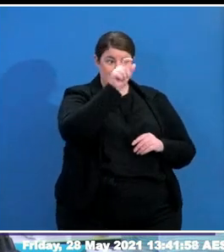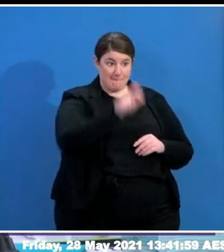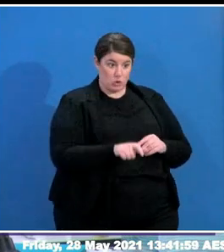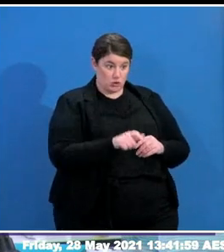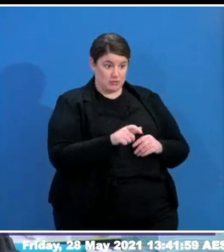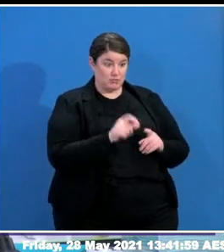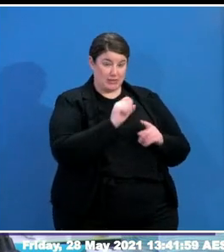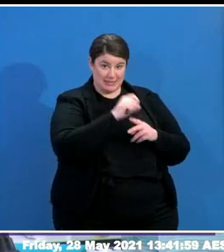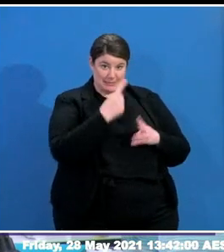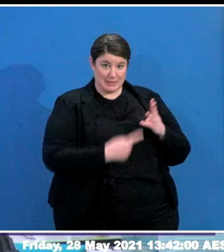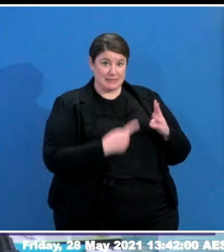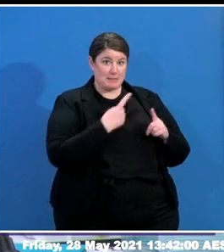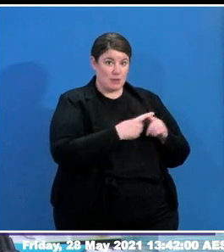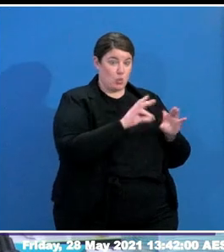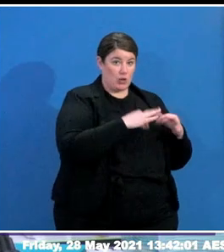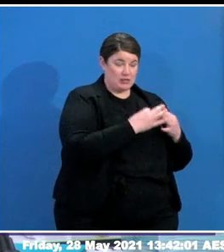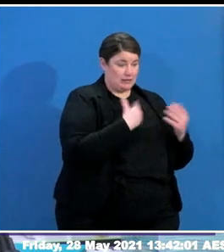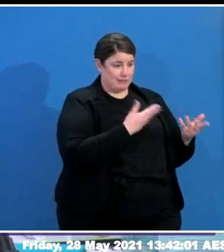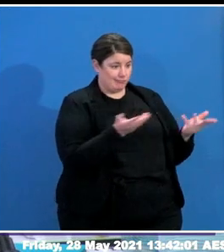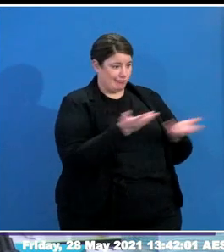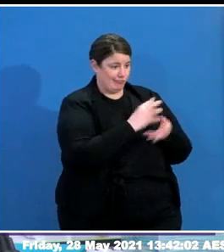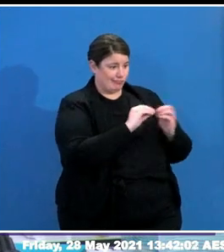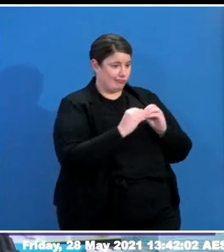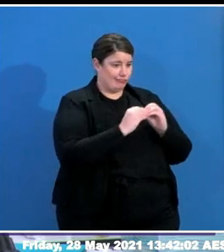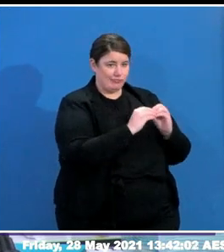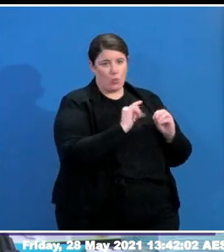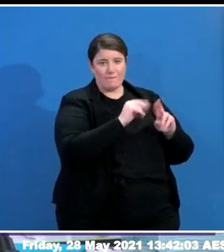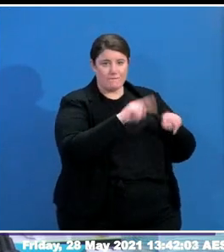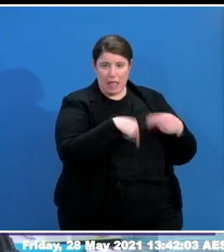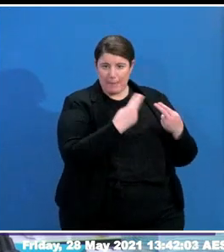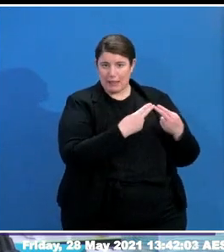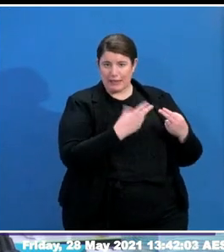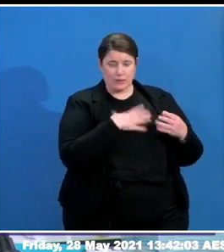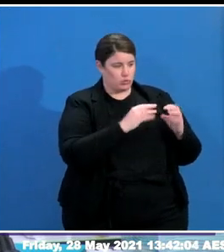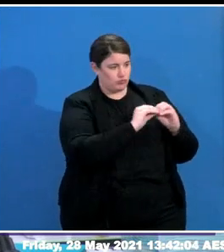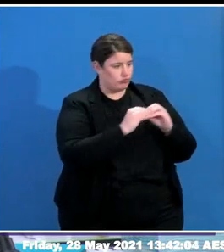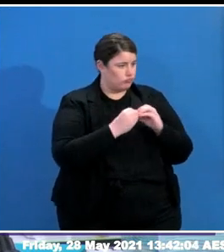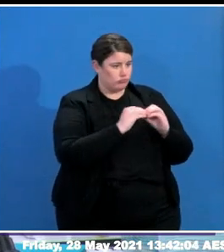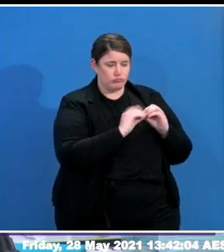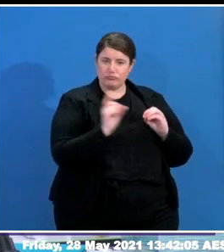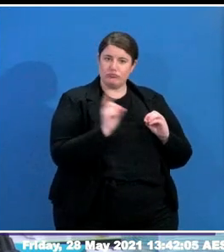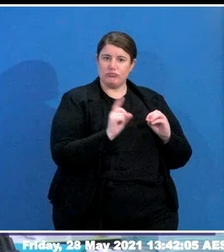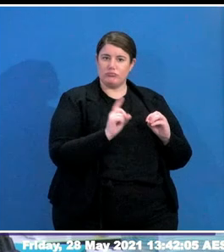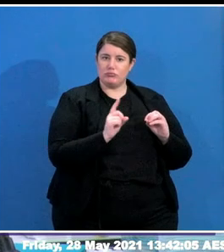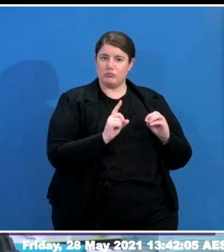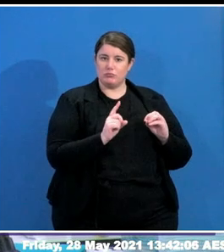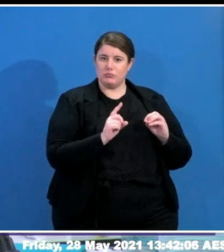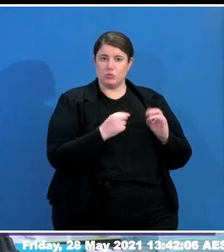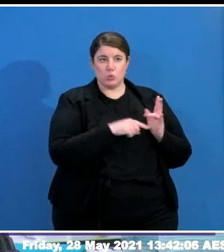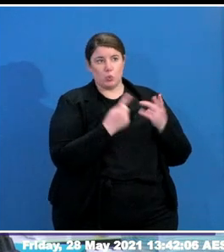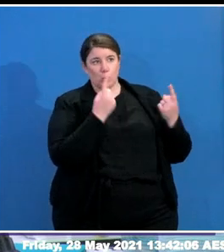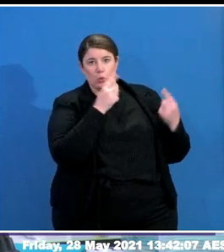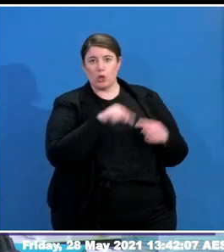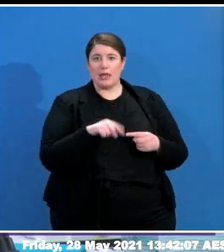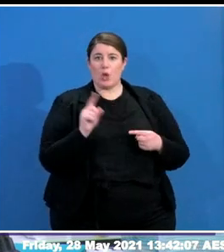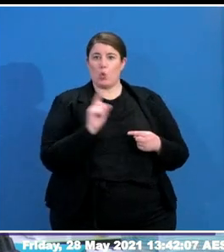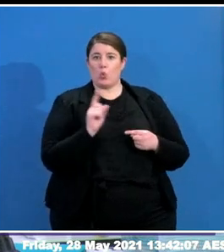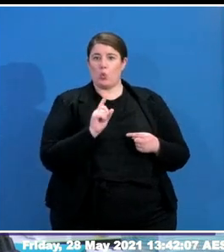and his or her presumably family or guardian to determine what fee is charged